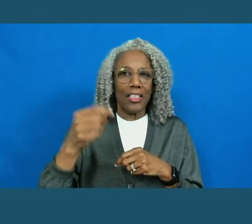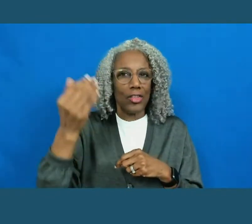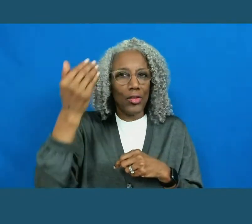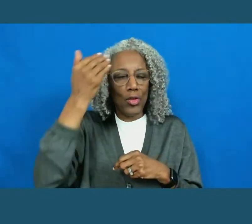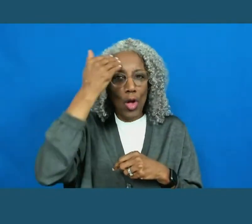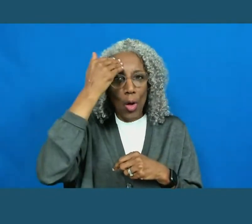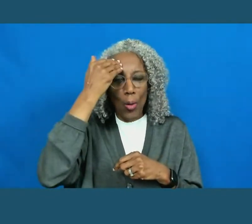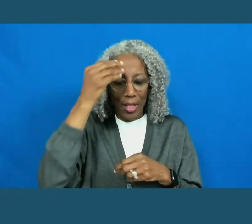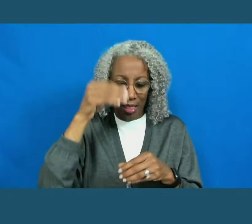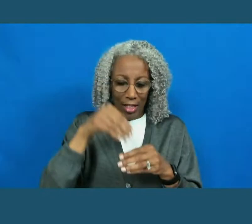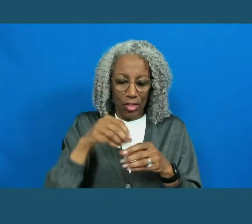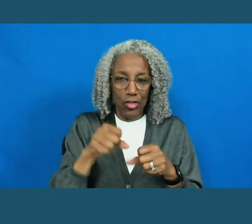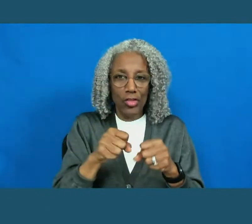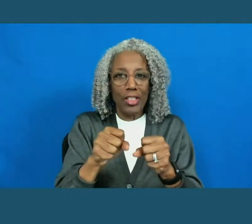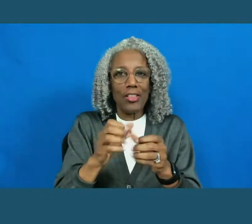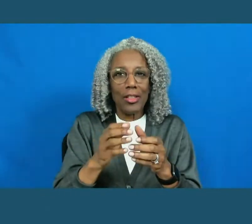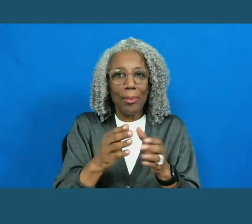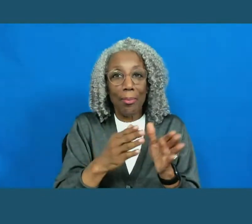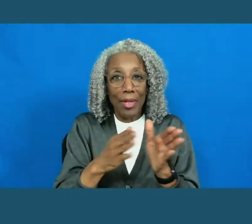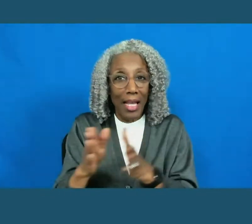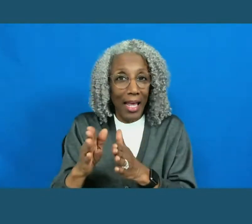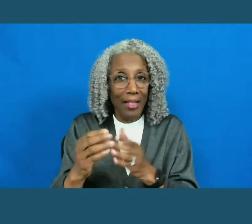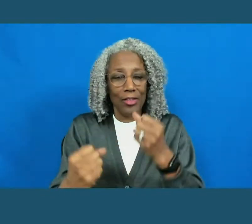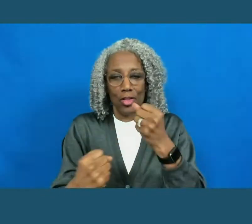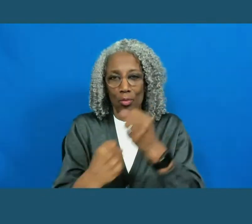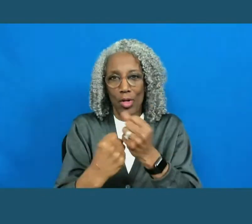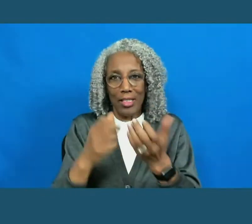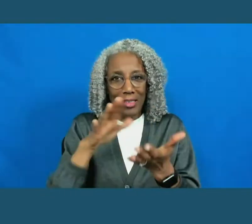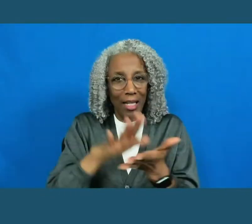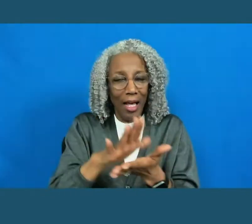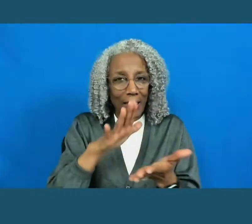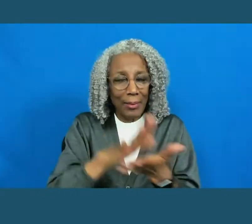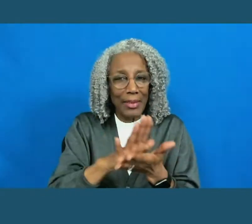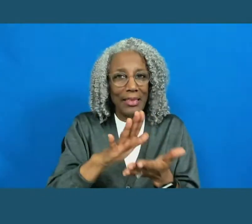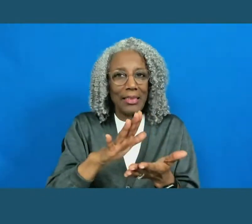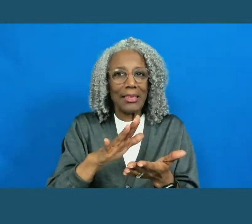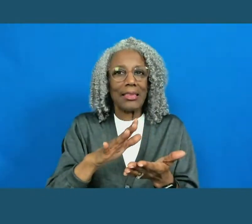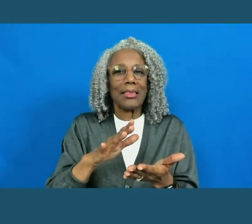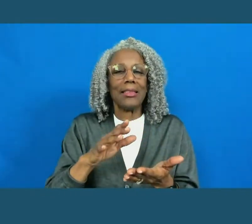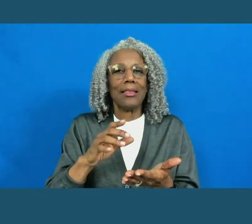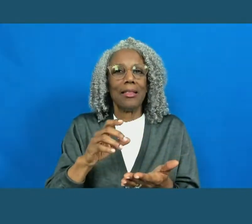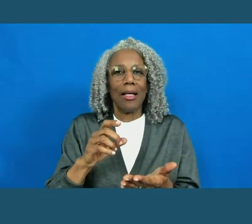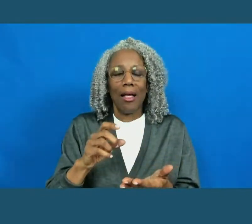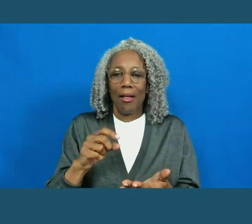What does success look like? And we need to know that within these strategic plans and